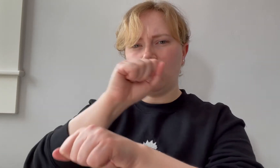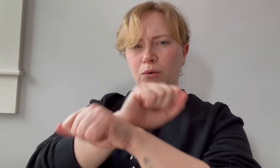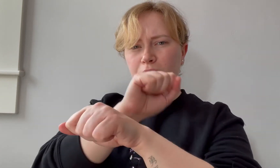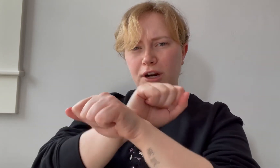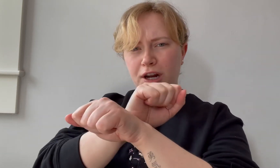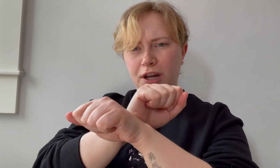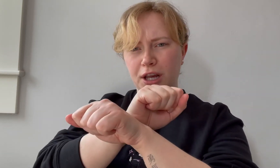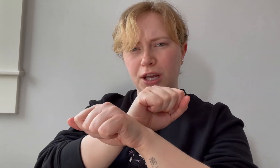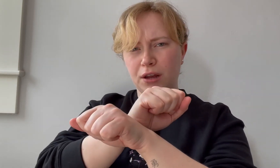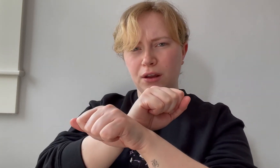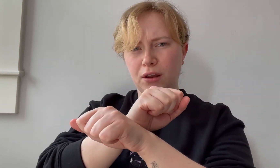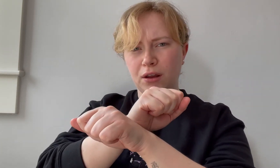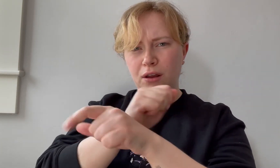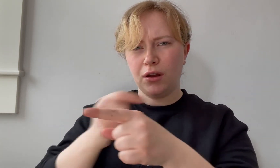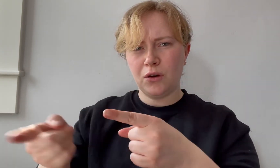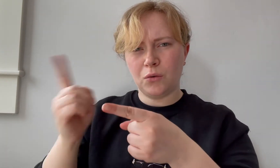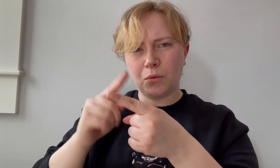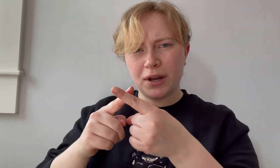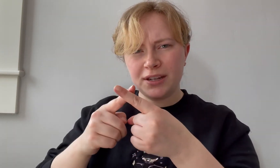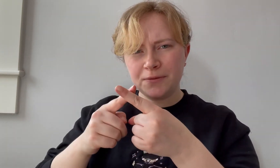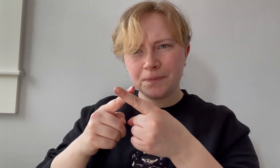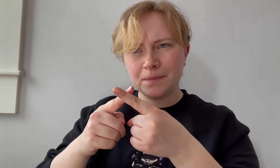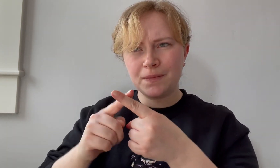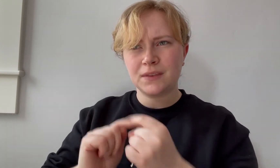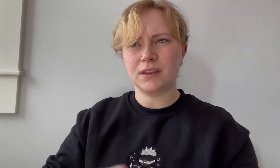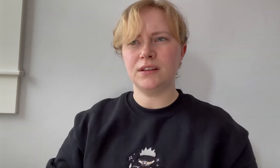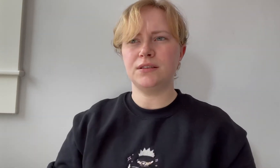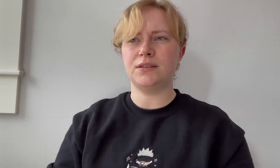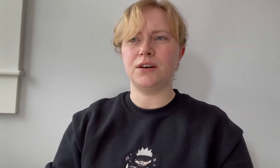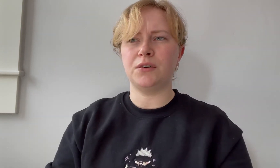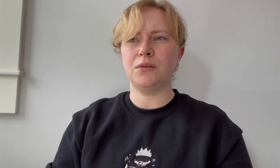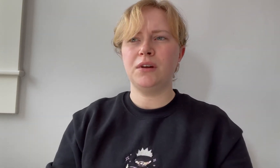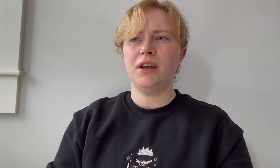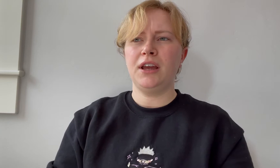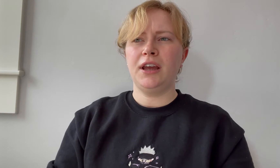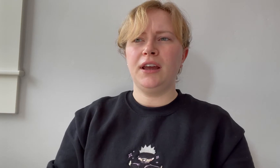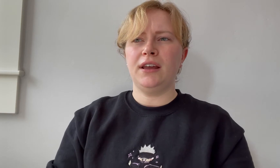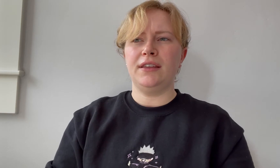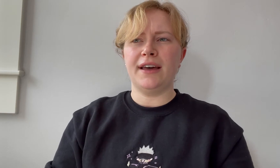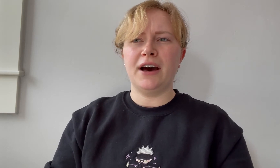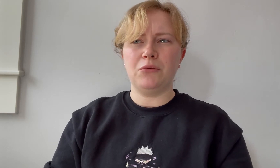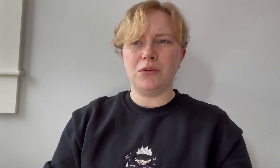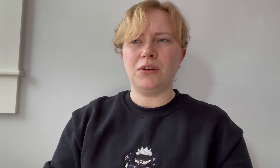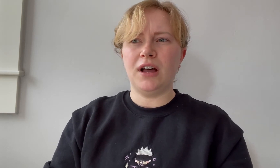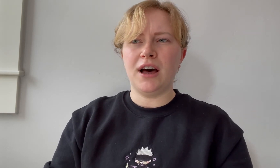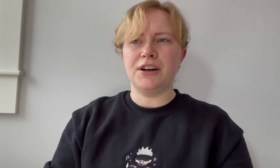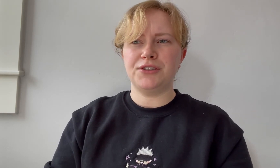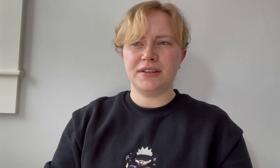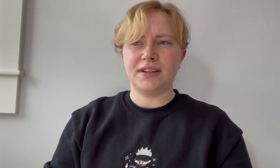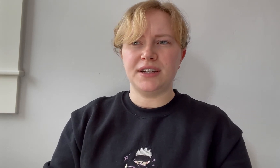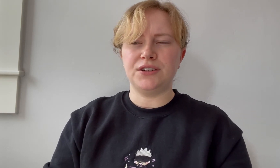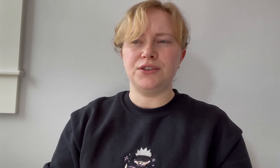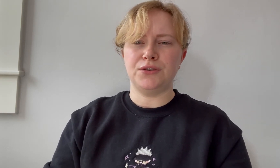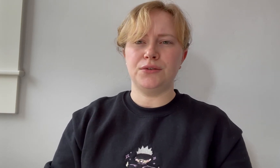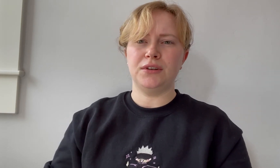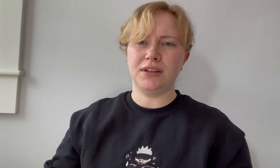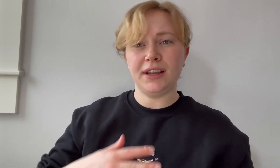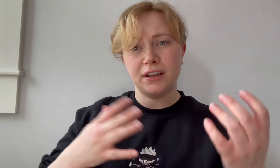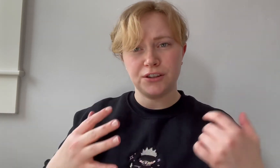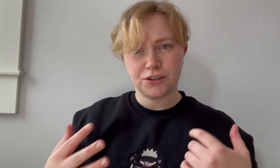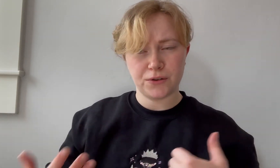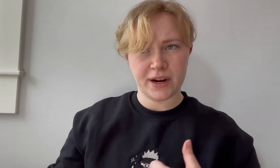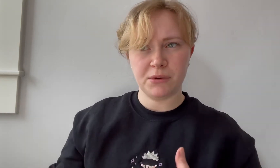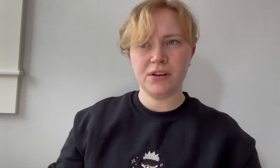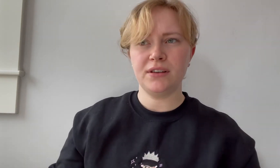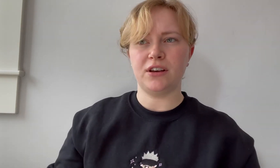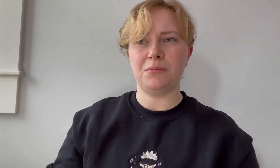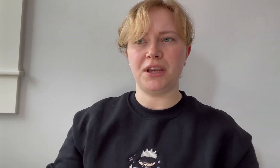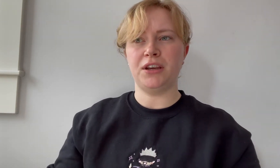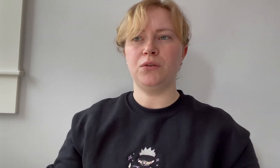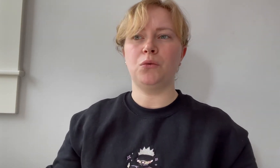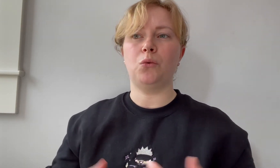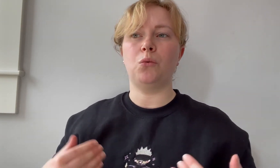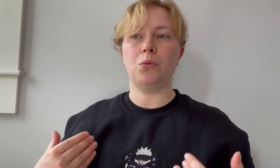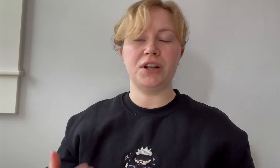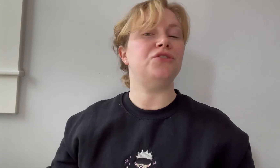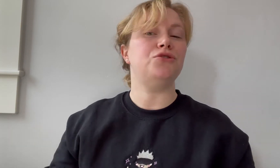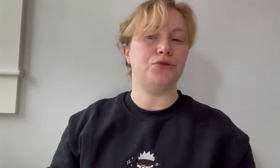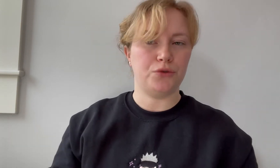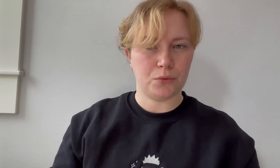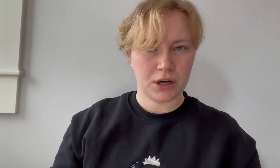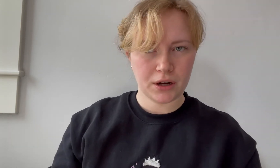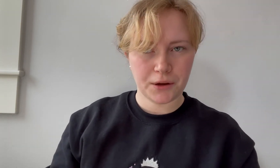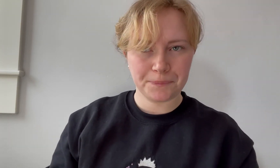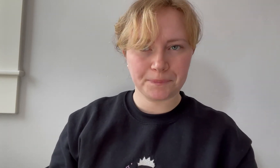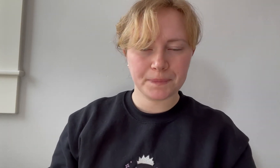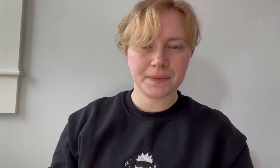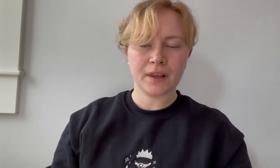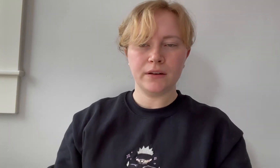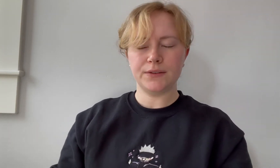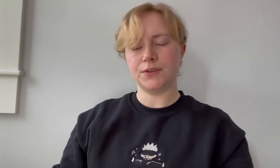work when so that will uh translate into an english grammar that'll be when do you work so